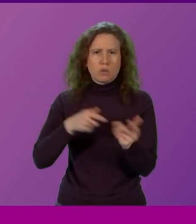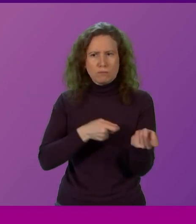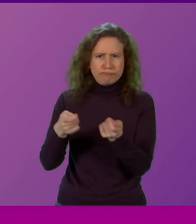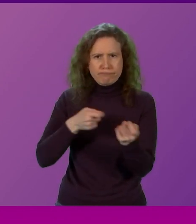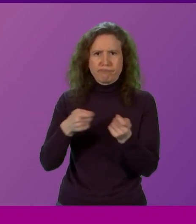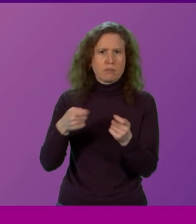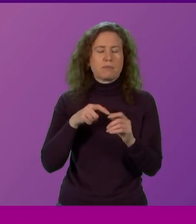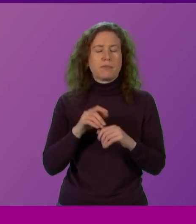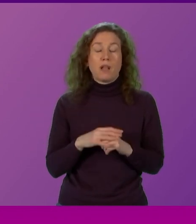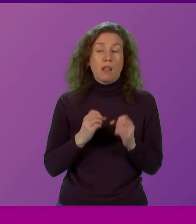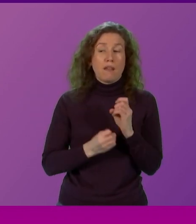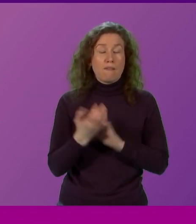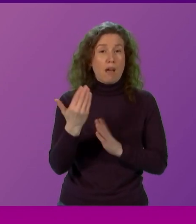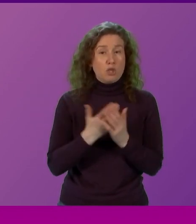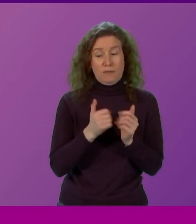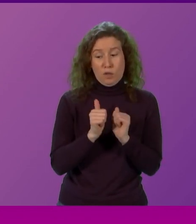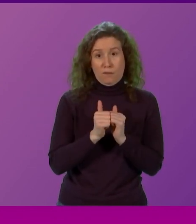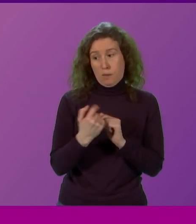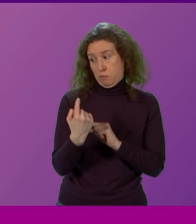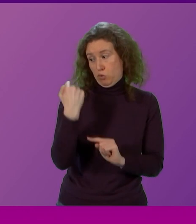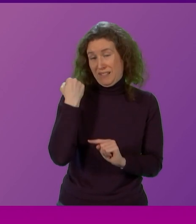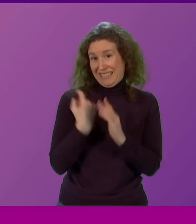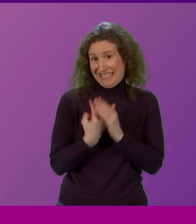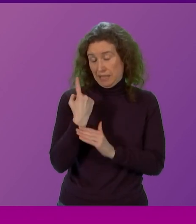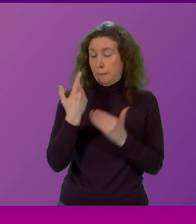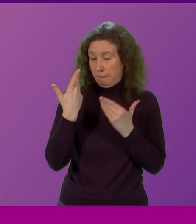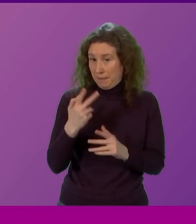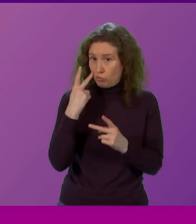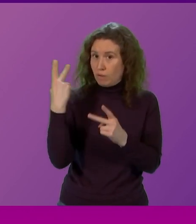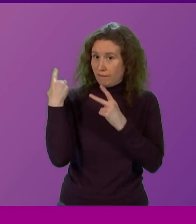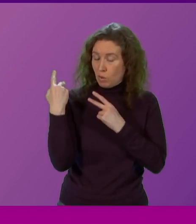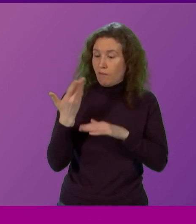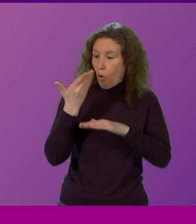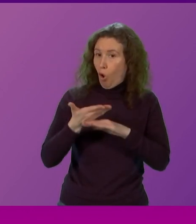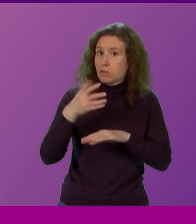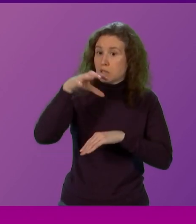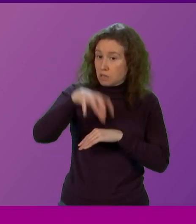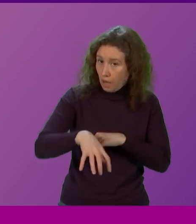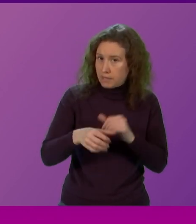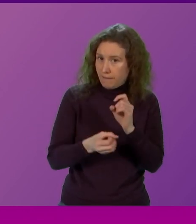The fire service confirmed that previous incidents resulted in on-site fire safety measures being reviewed.